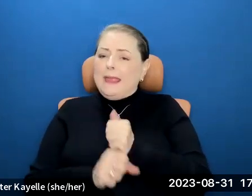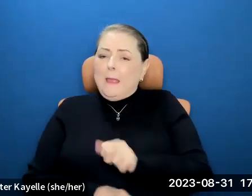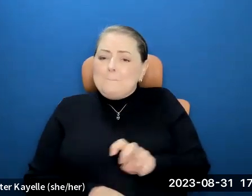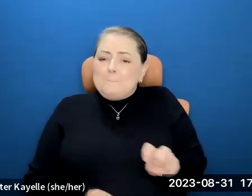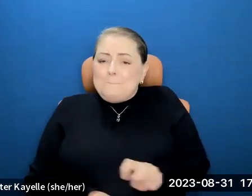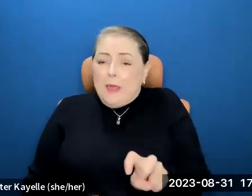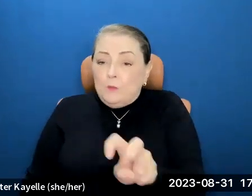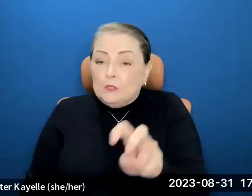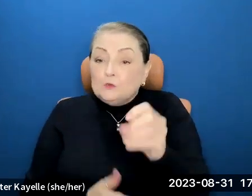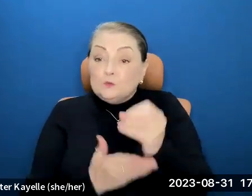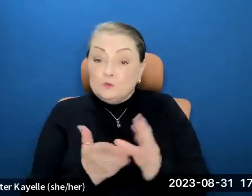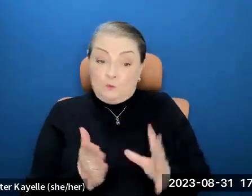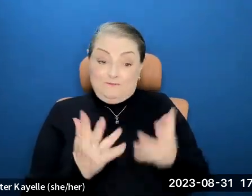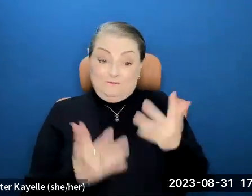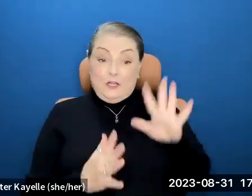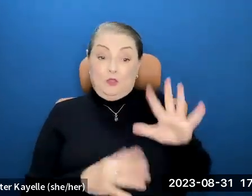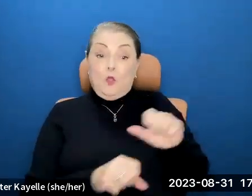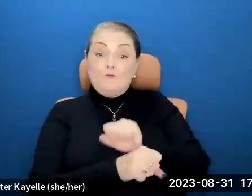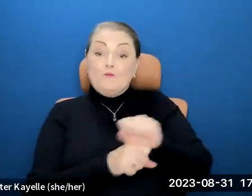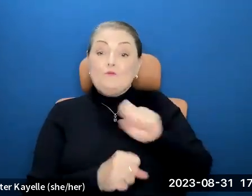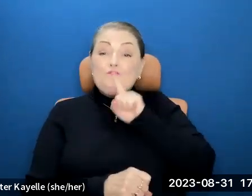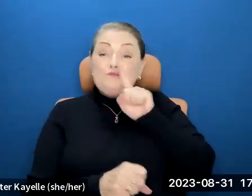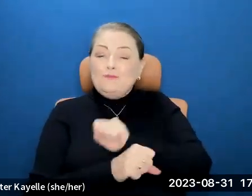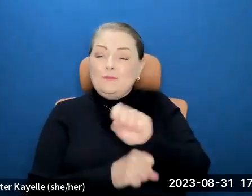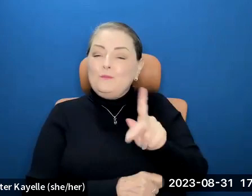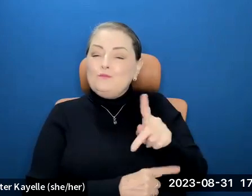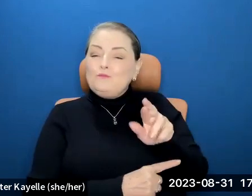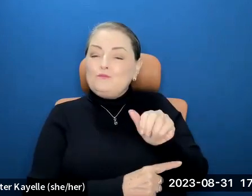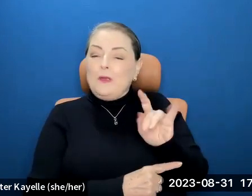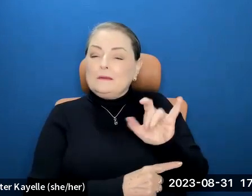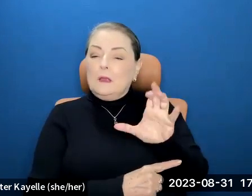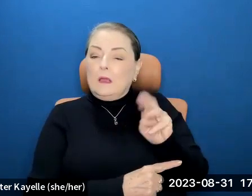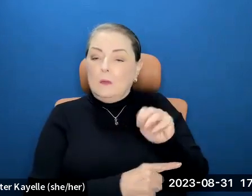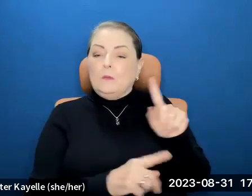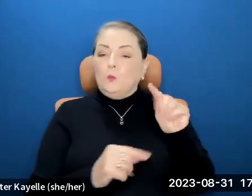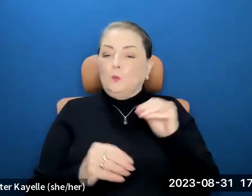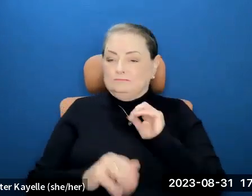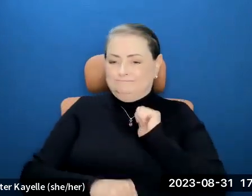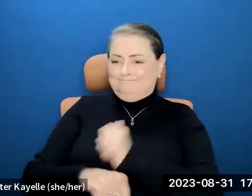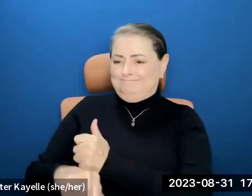completing their practicum to continue providing services to established patients we heard comments